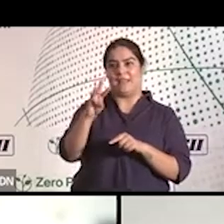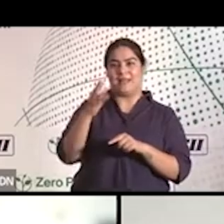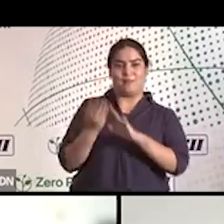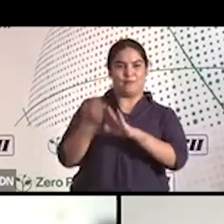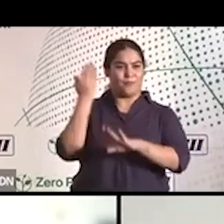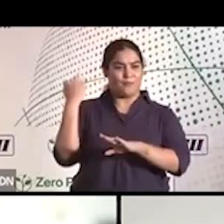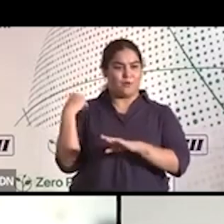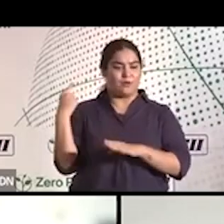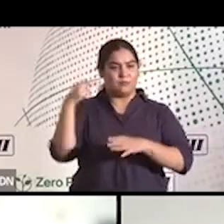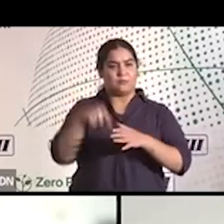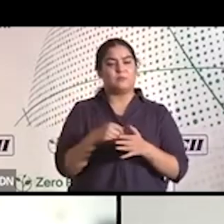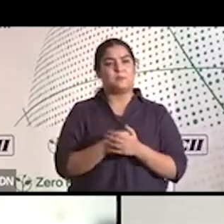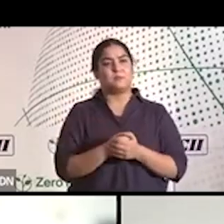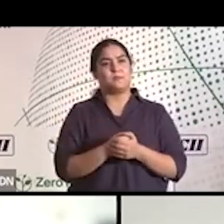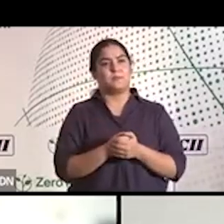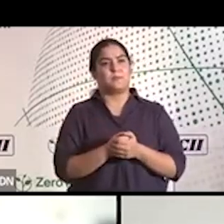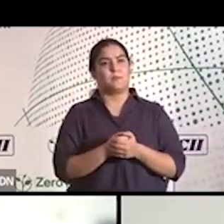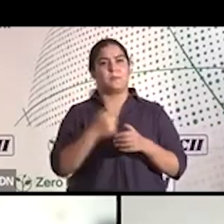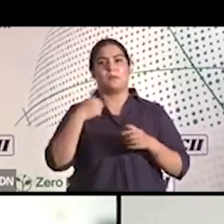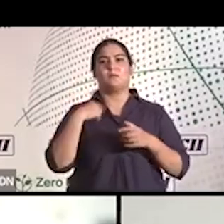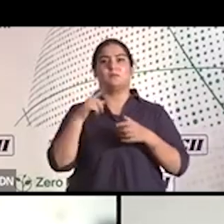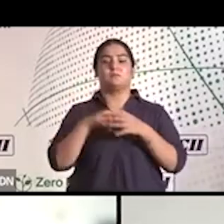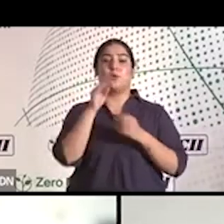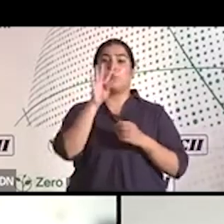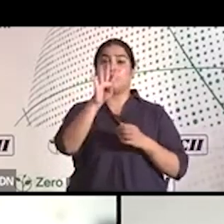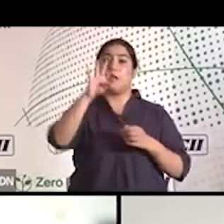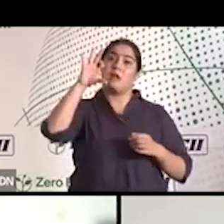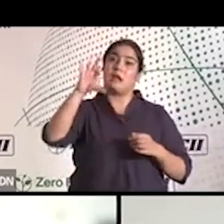I remember we employed 49 people